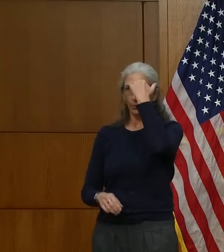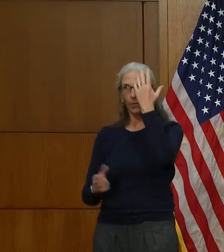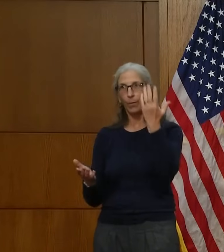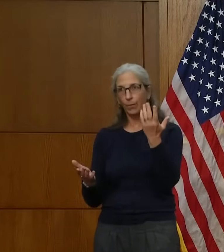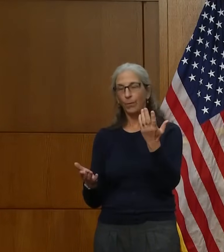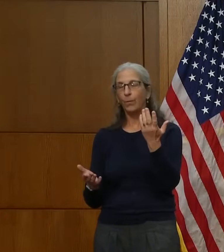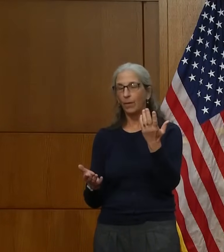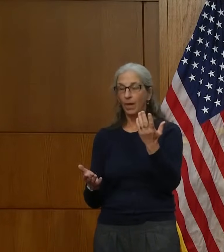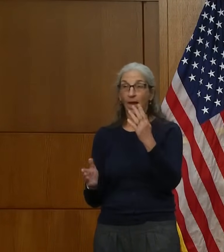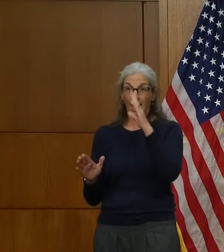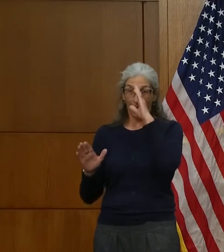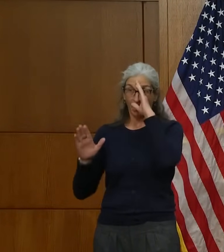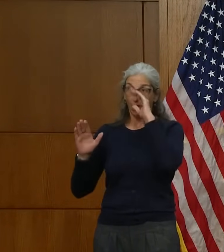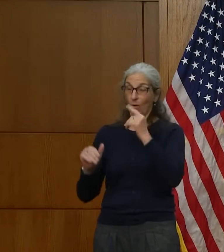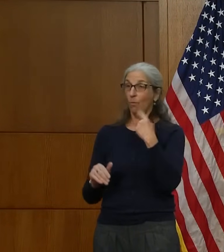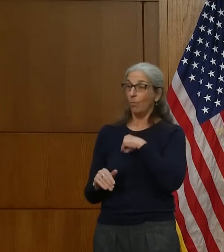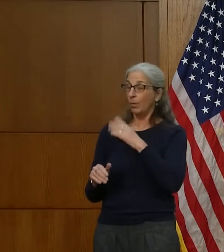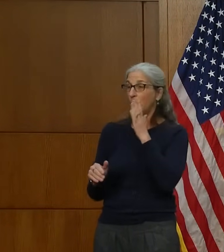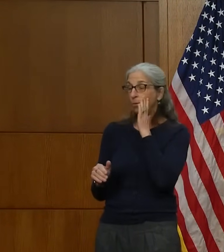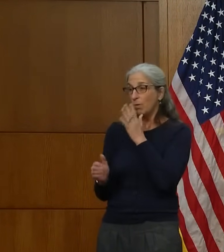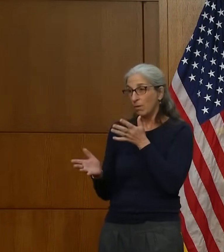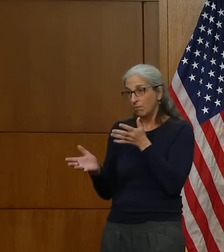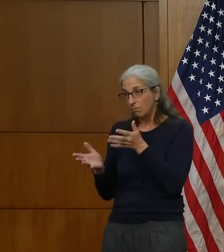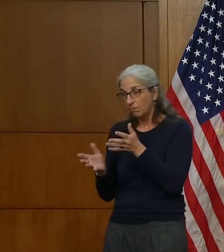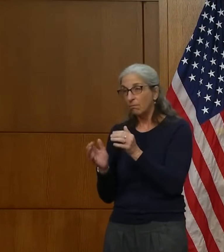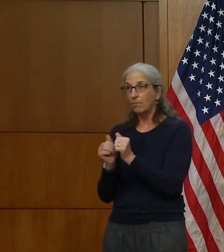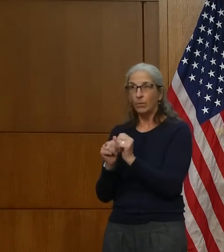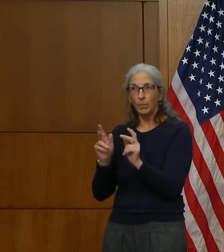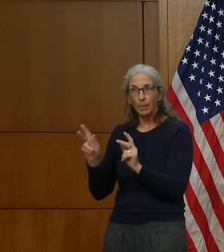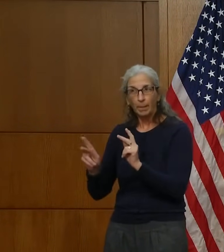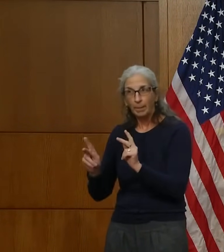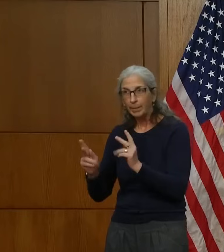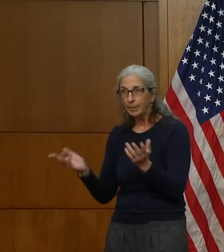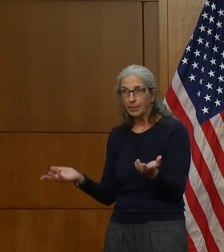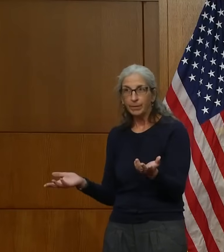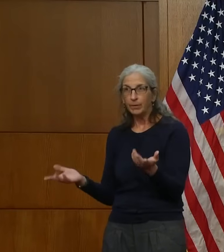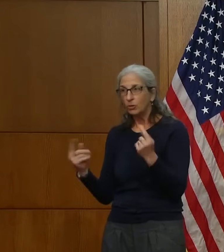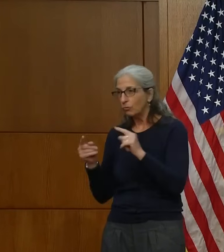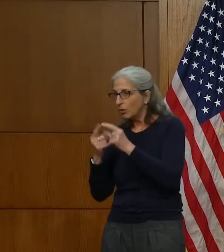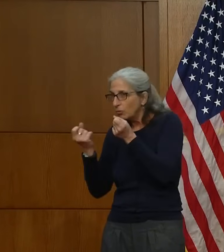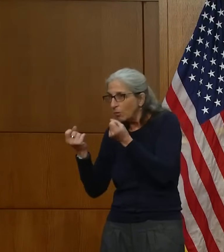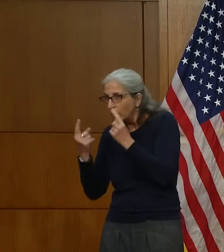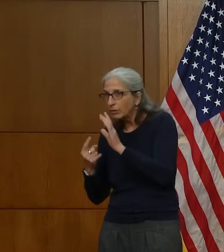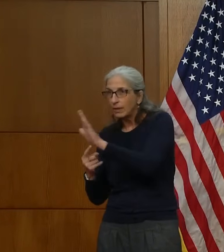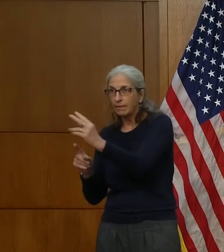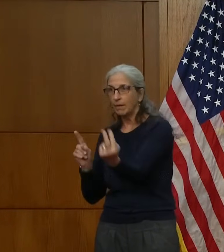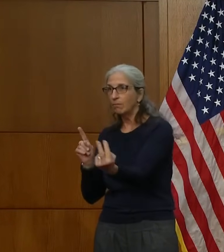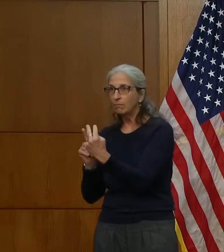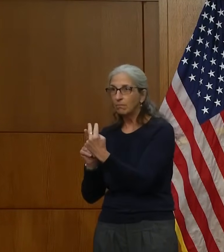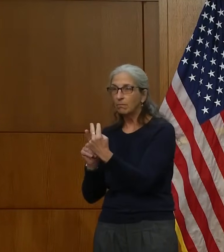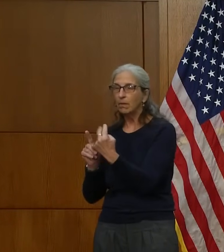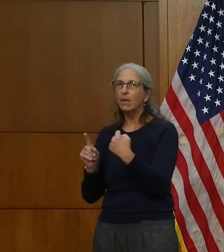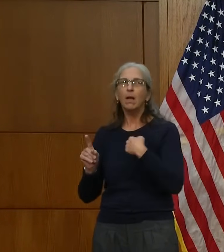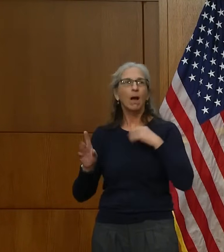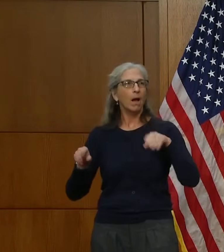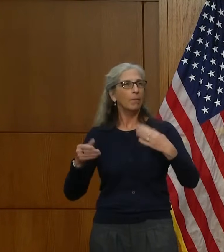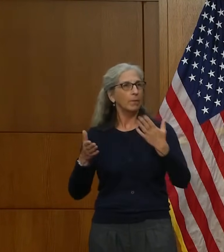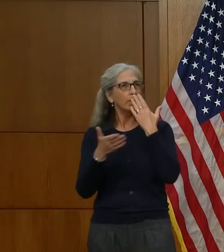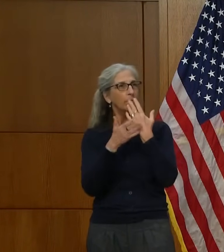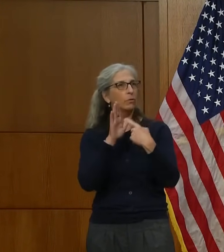VACCINATION. WE ARE CERTAINLY AWARE OF THAT, AND. HOPEFULLY, AS UNDERSTANDING AS AS WE CAN